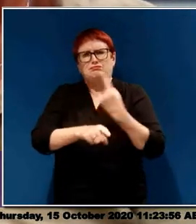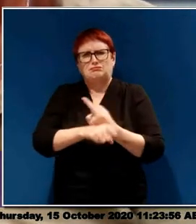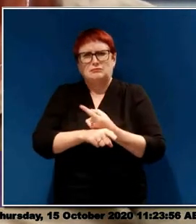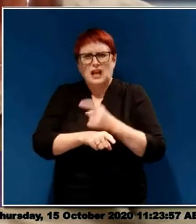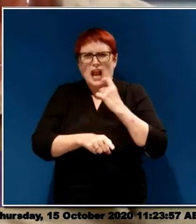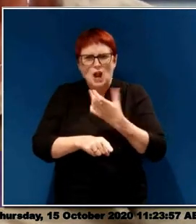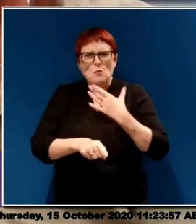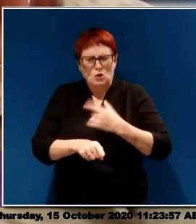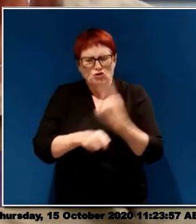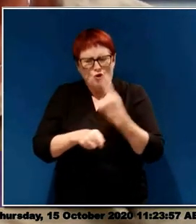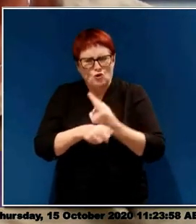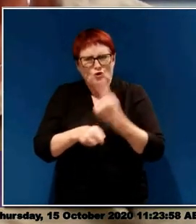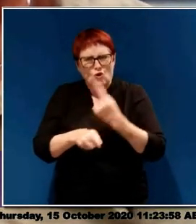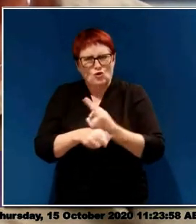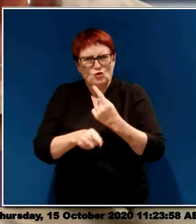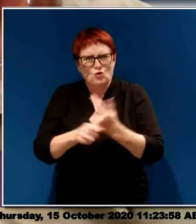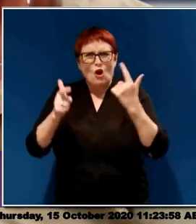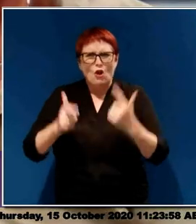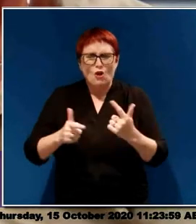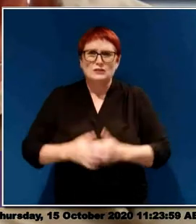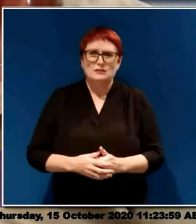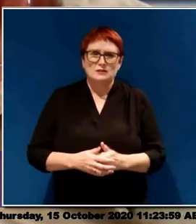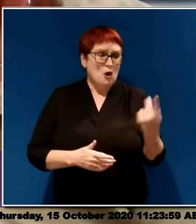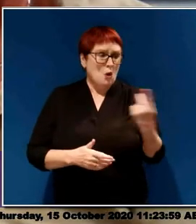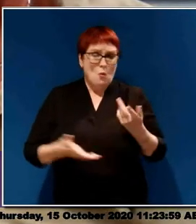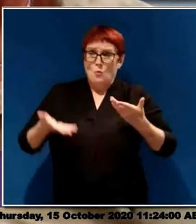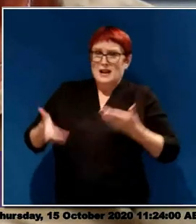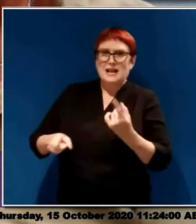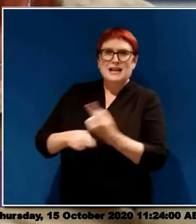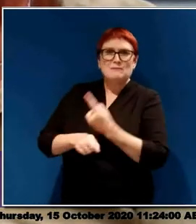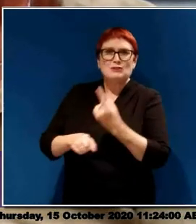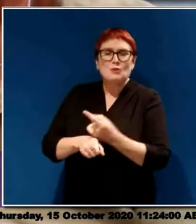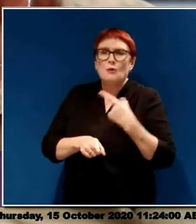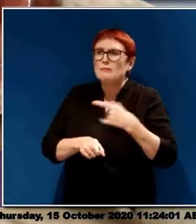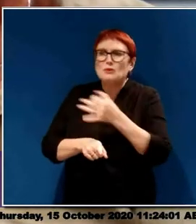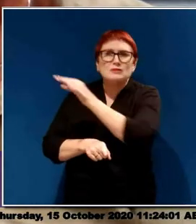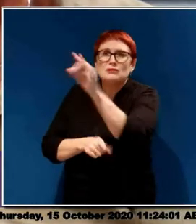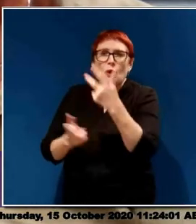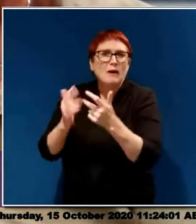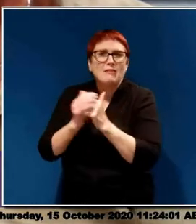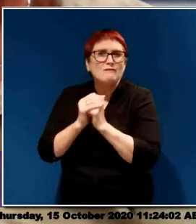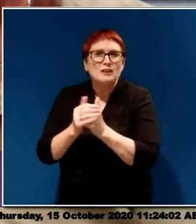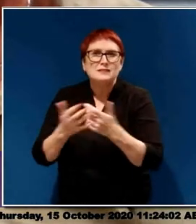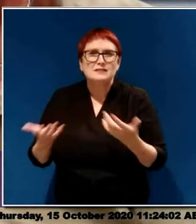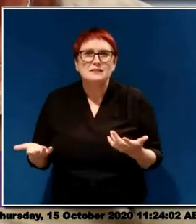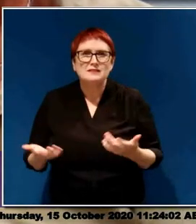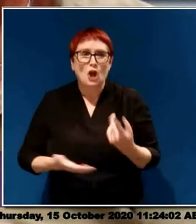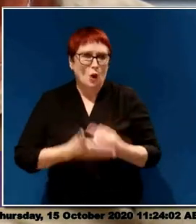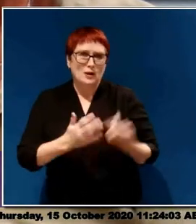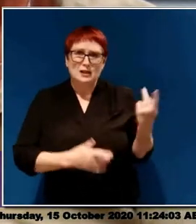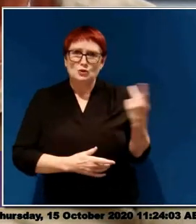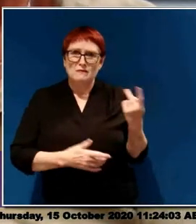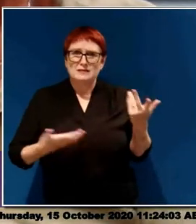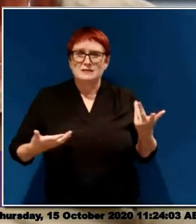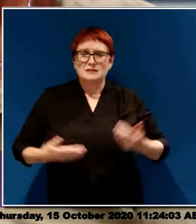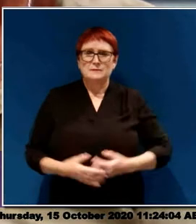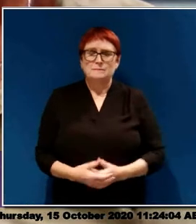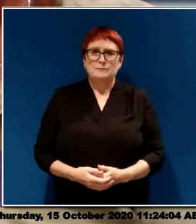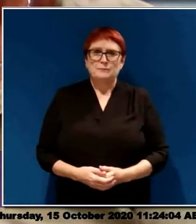We have to let him because he doesn't talk to anybody else. And his perception of friendship is the people that he talks to over